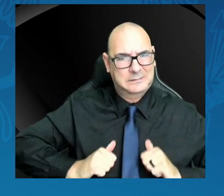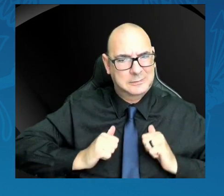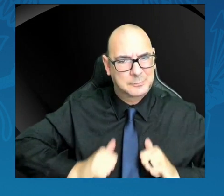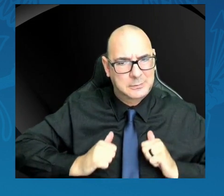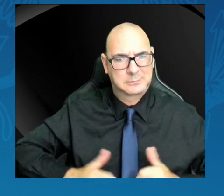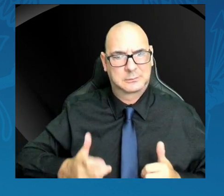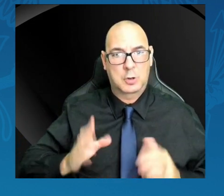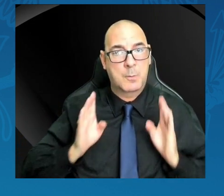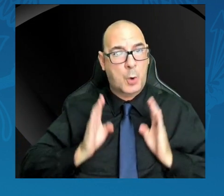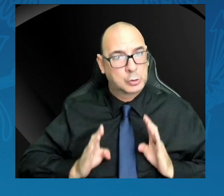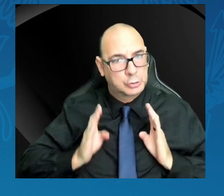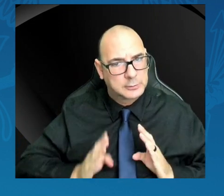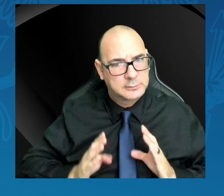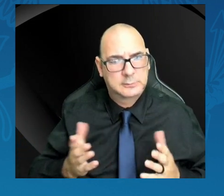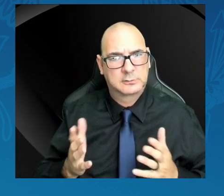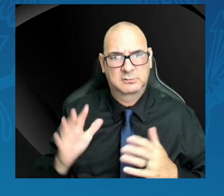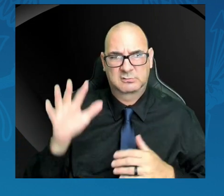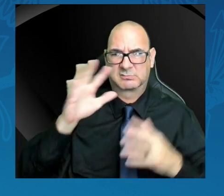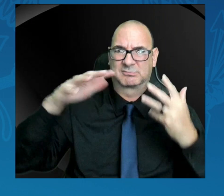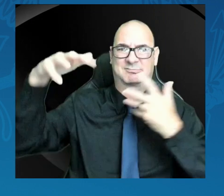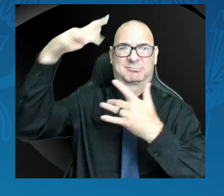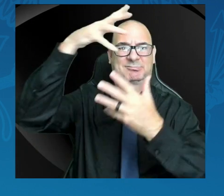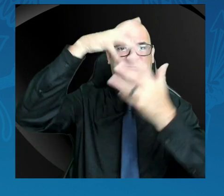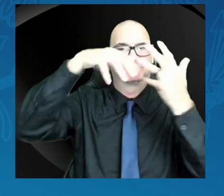It can even elevate the risk of cancer.